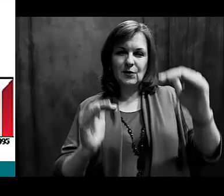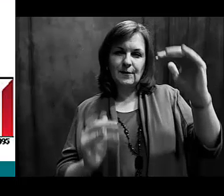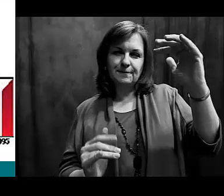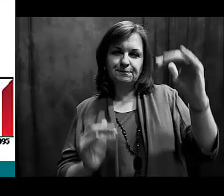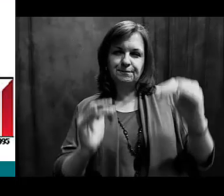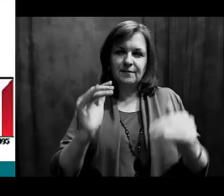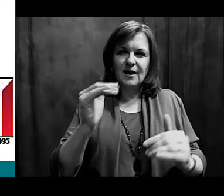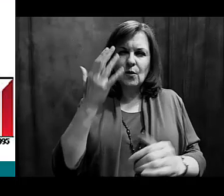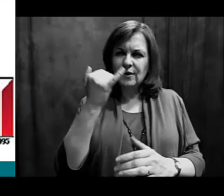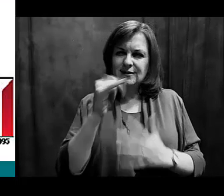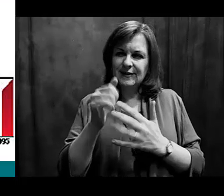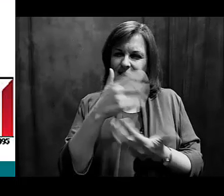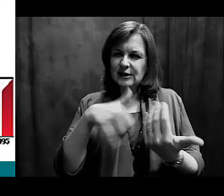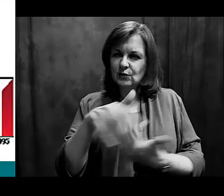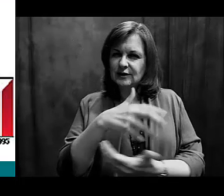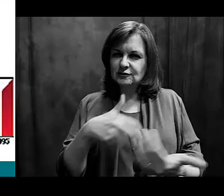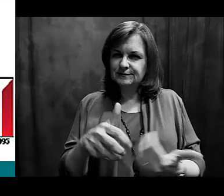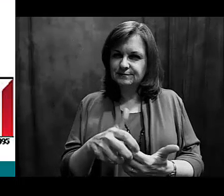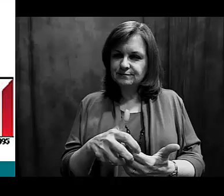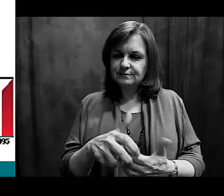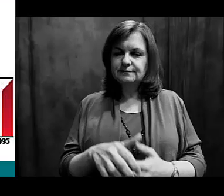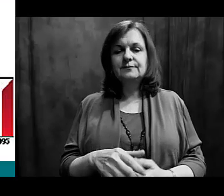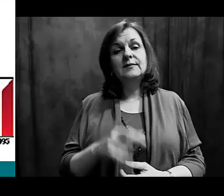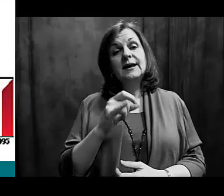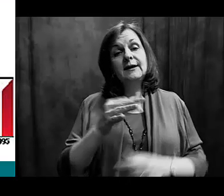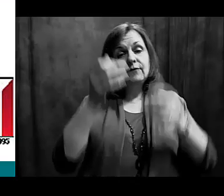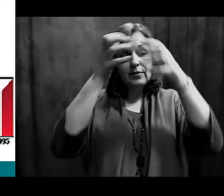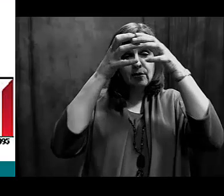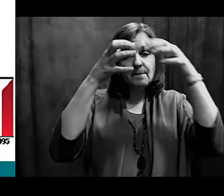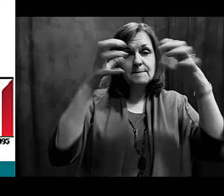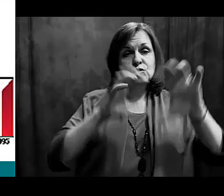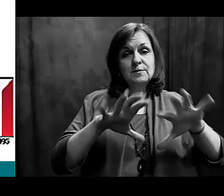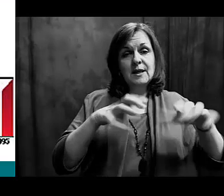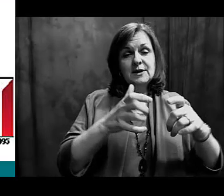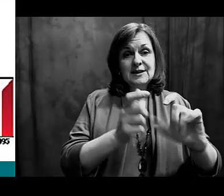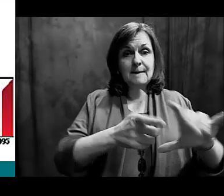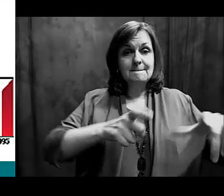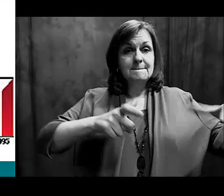interaction? we have to think about if the moose populations are high